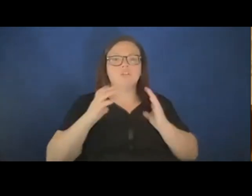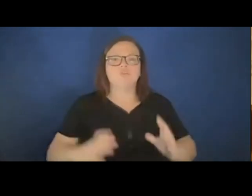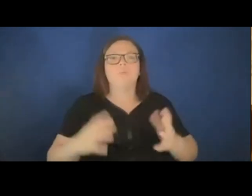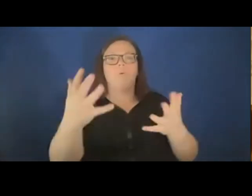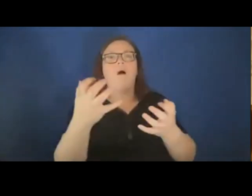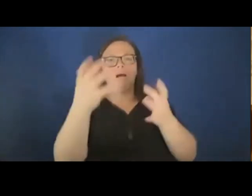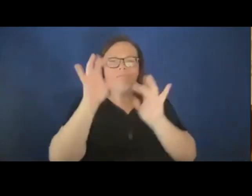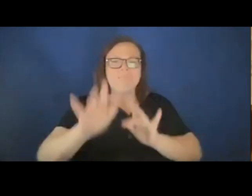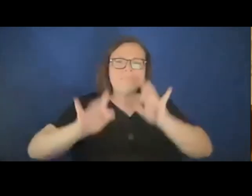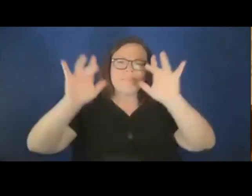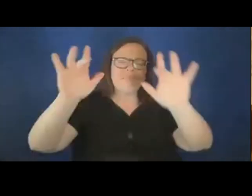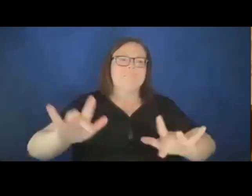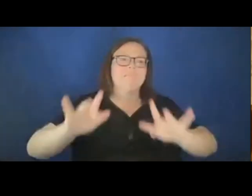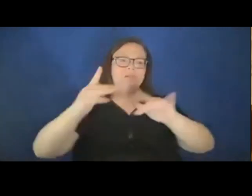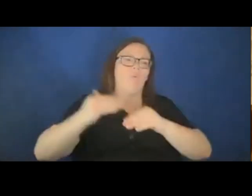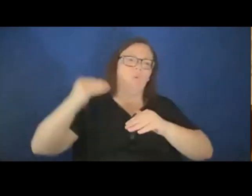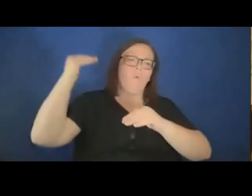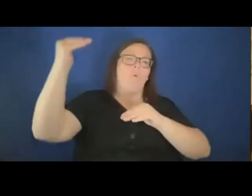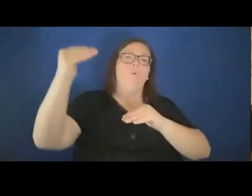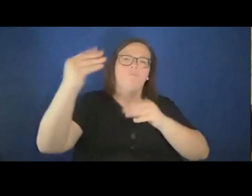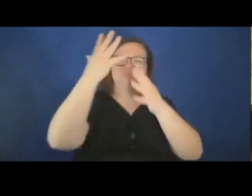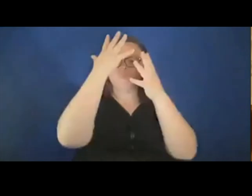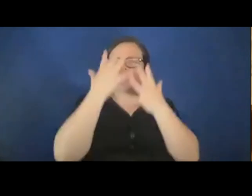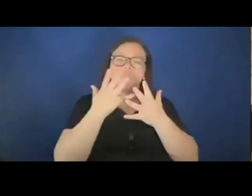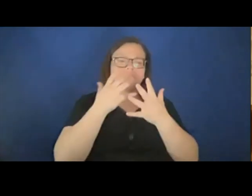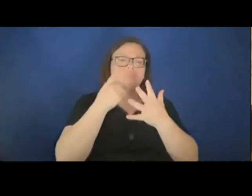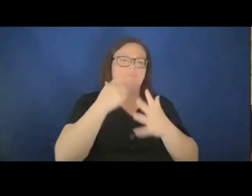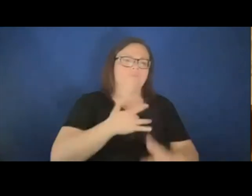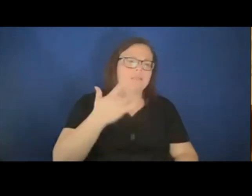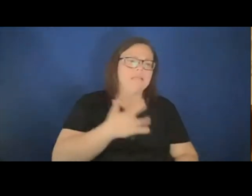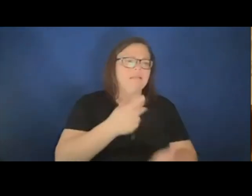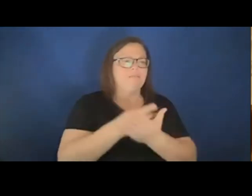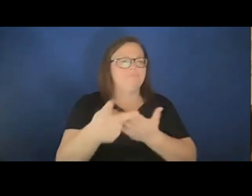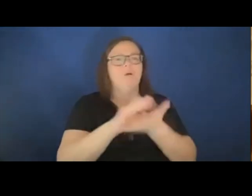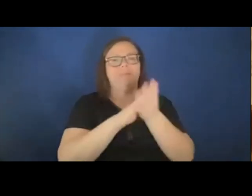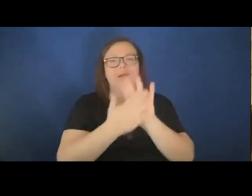an over saturation of feelings we’ll fail at transforming into action.